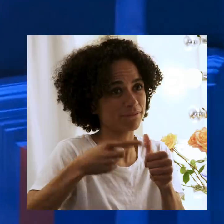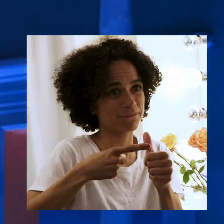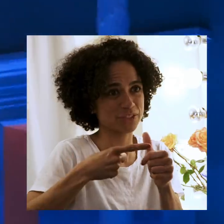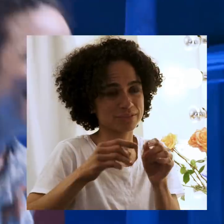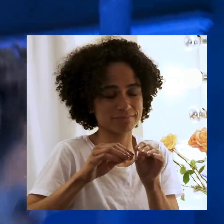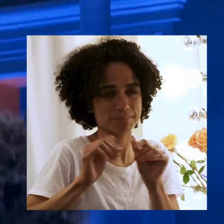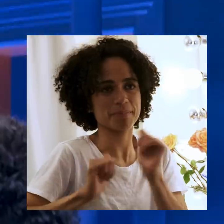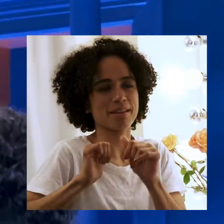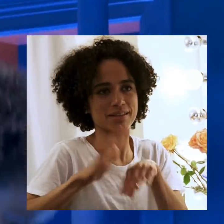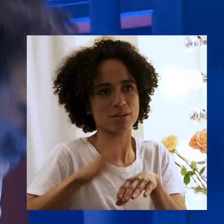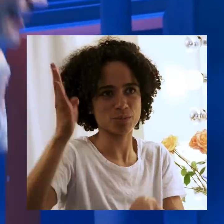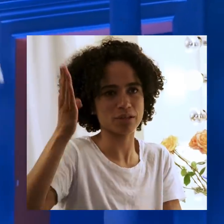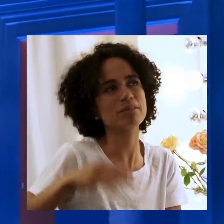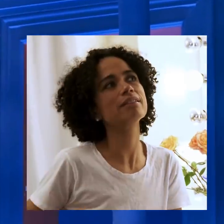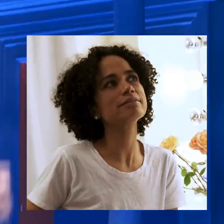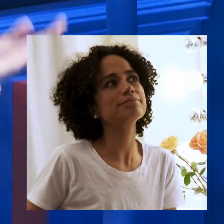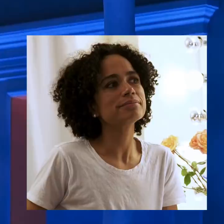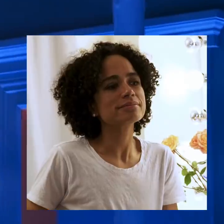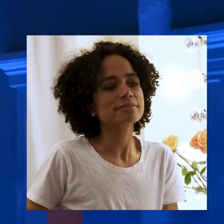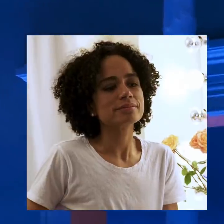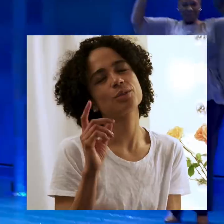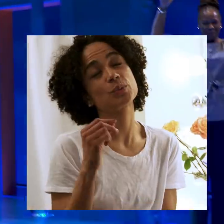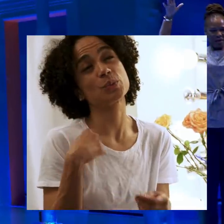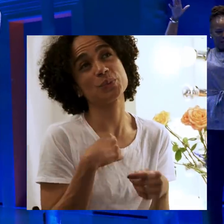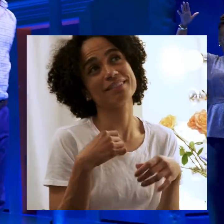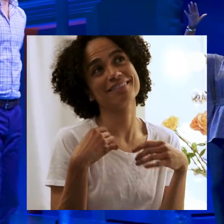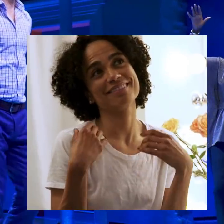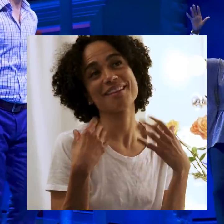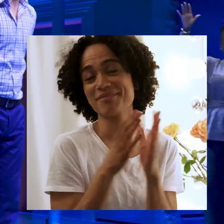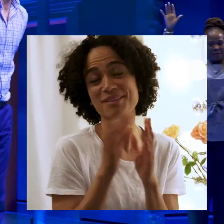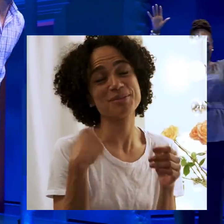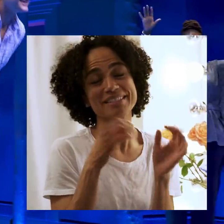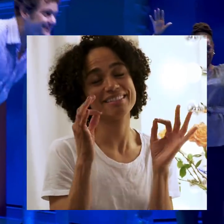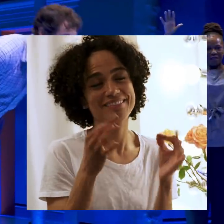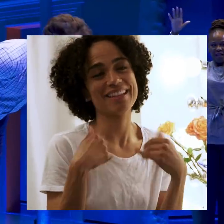to Broadway back when it first was performed. We definitely have a long way to go